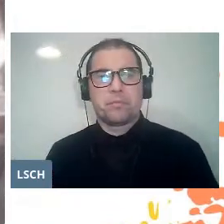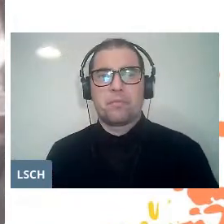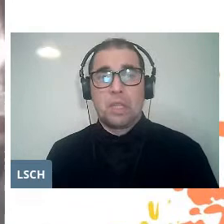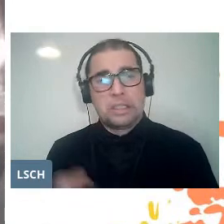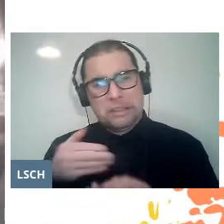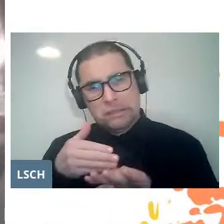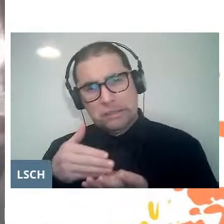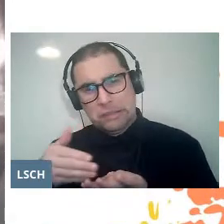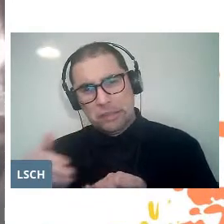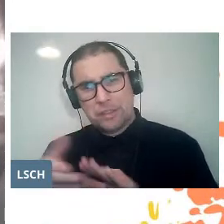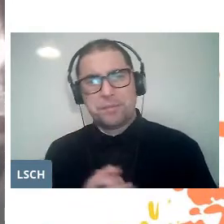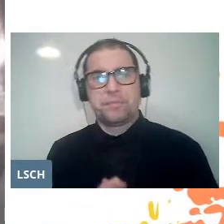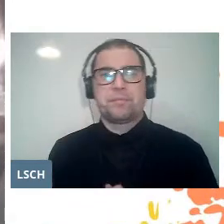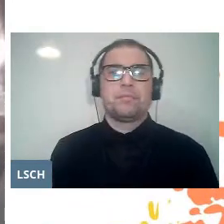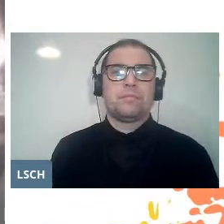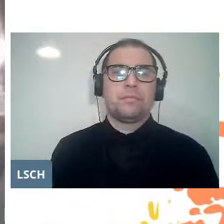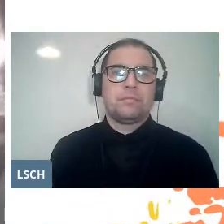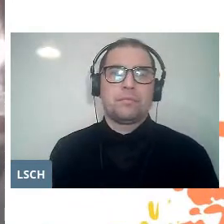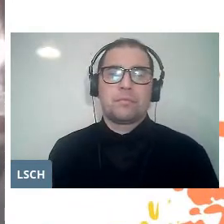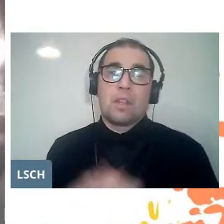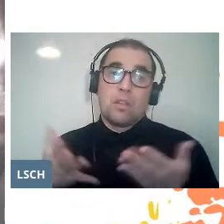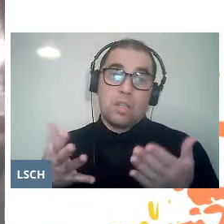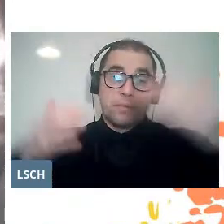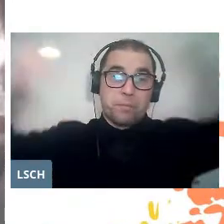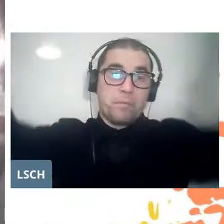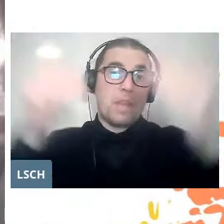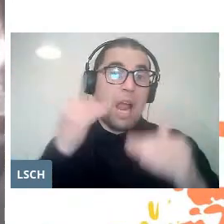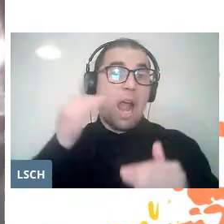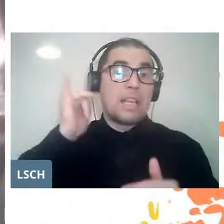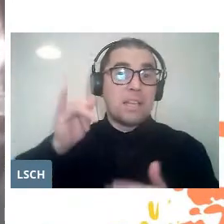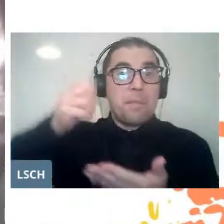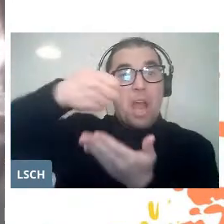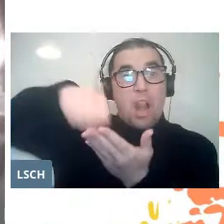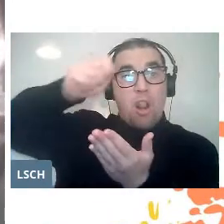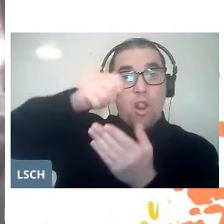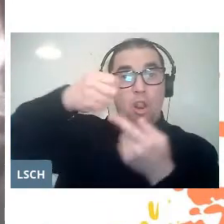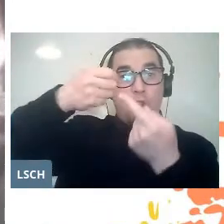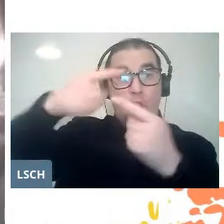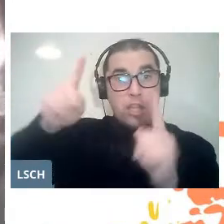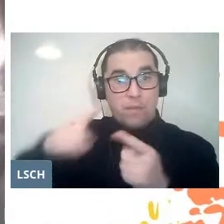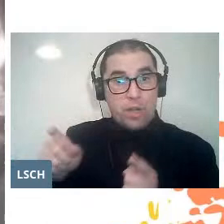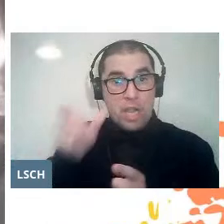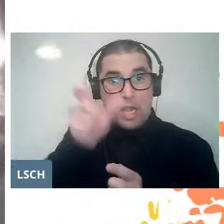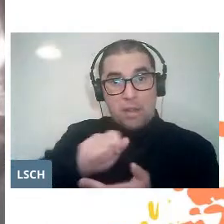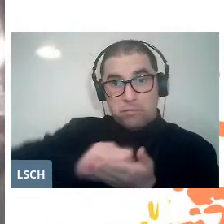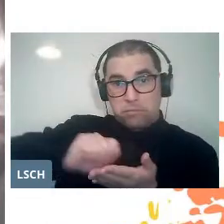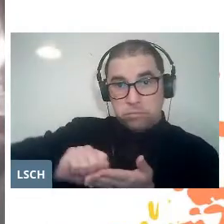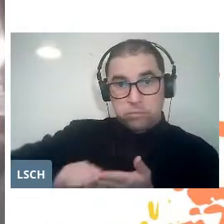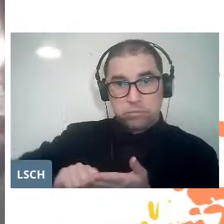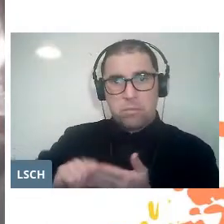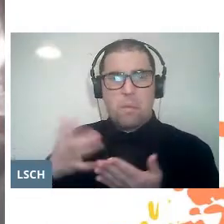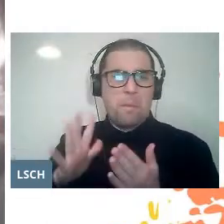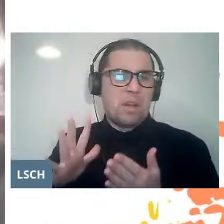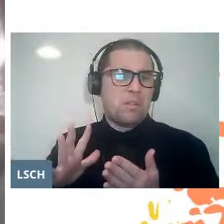Usually composers write a symphony from a fairly young age.